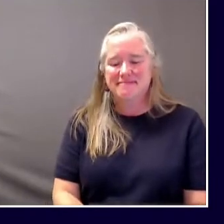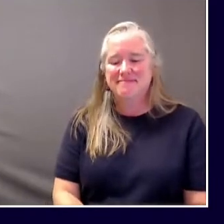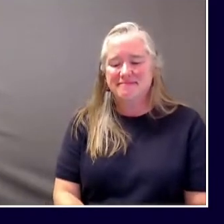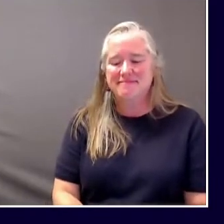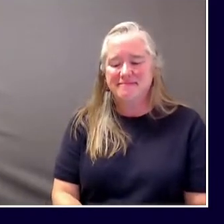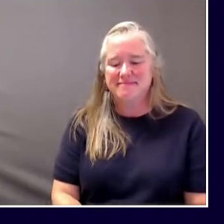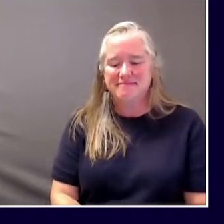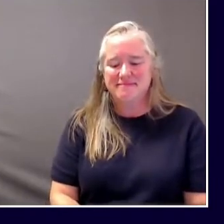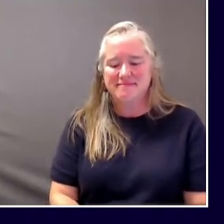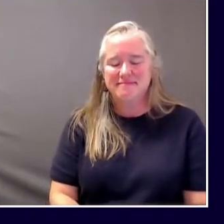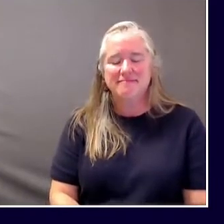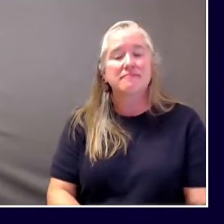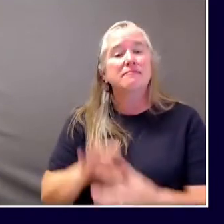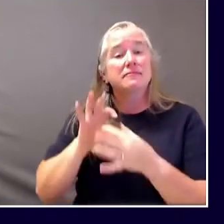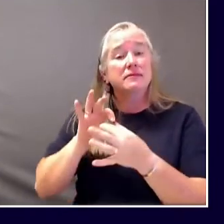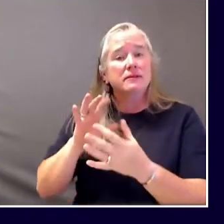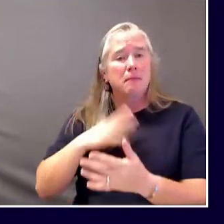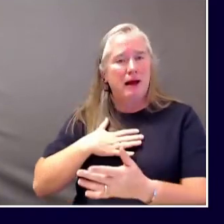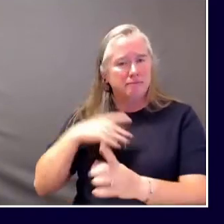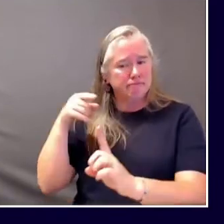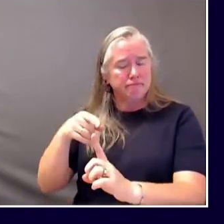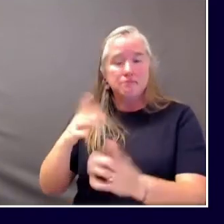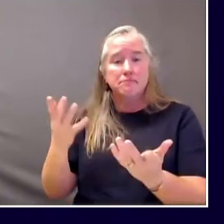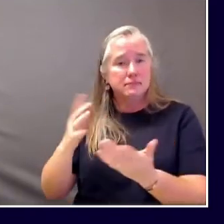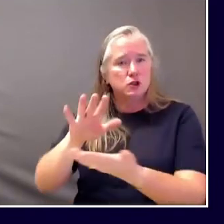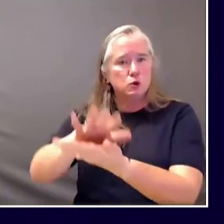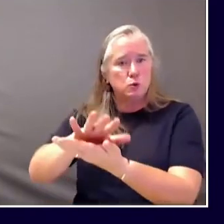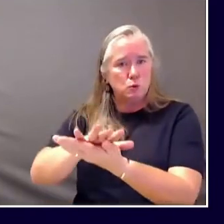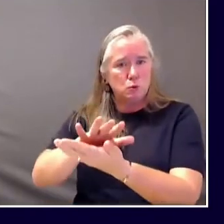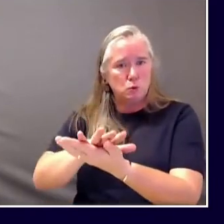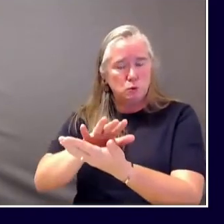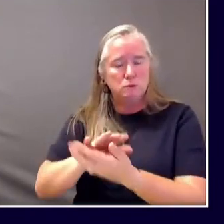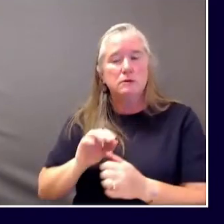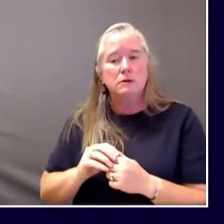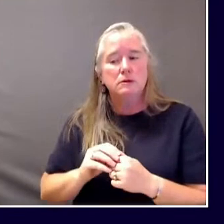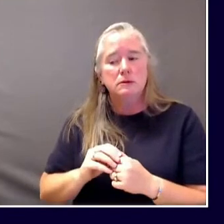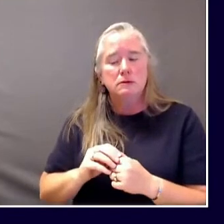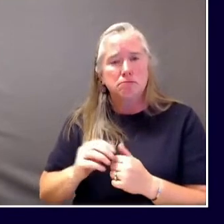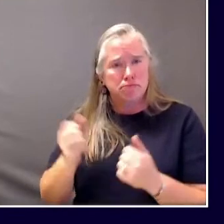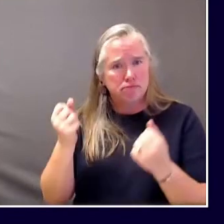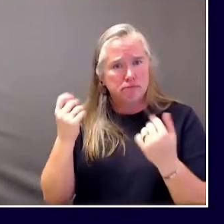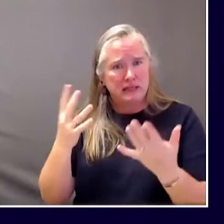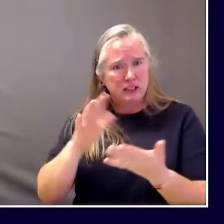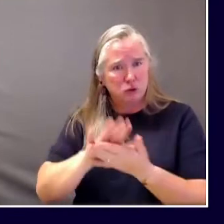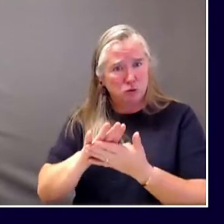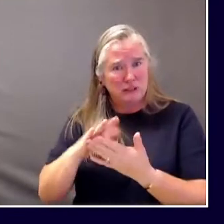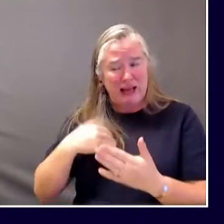regarding schools are saying